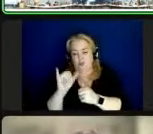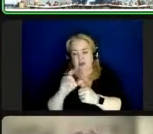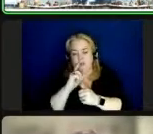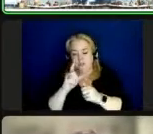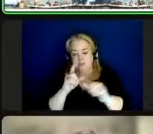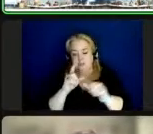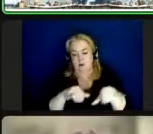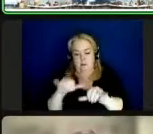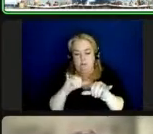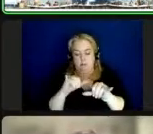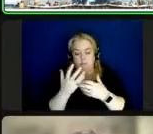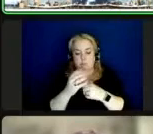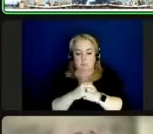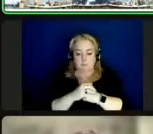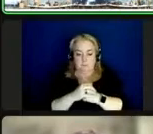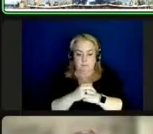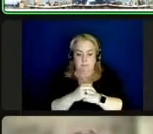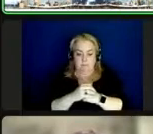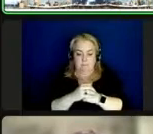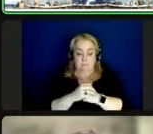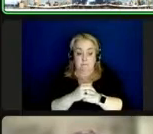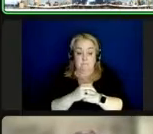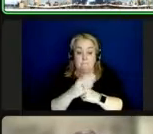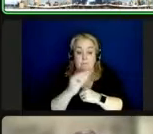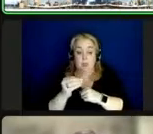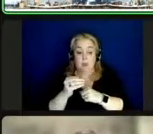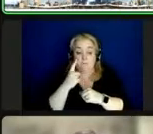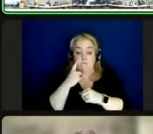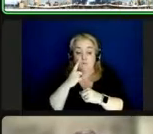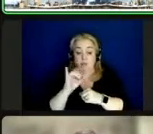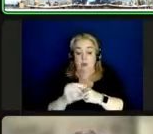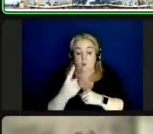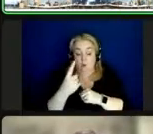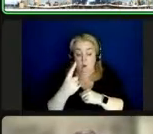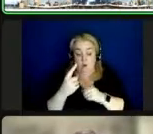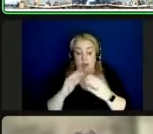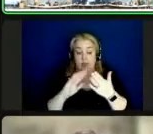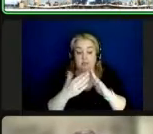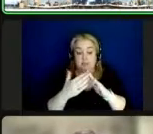AND SOME TAX THAT CAN'T BE